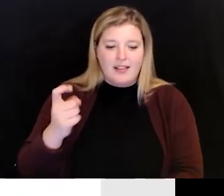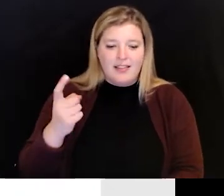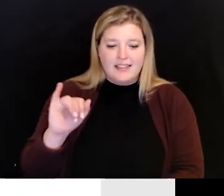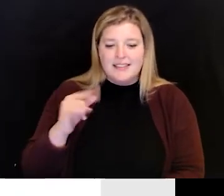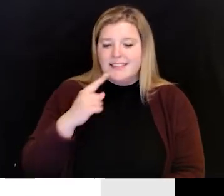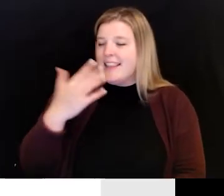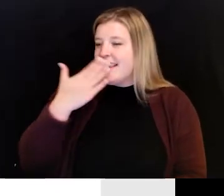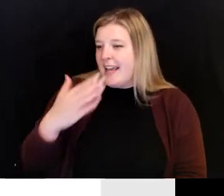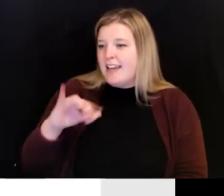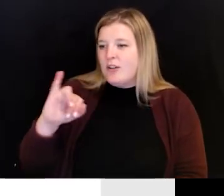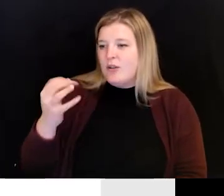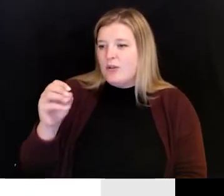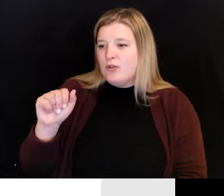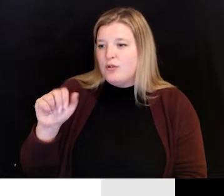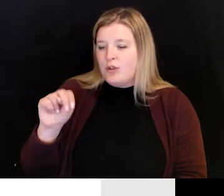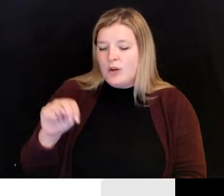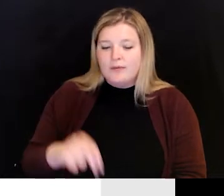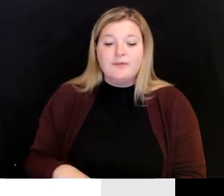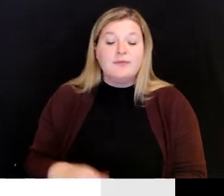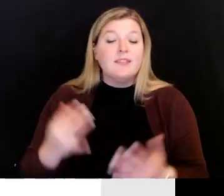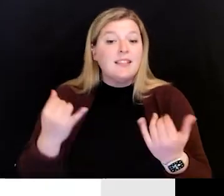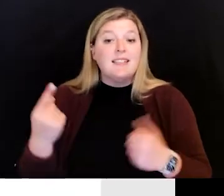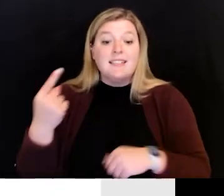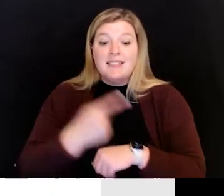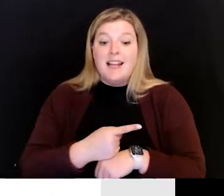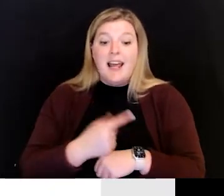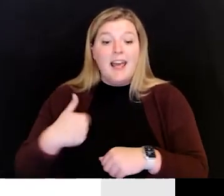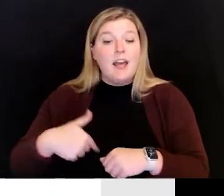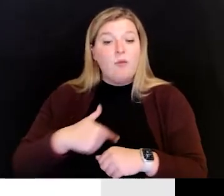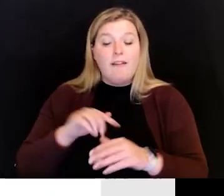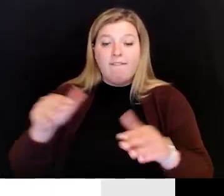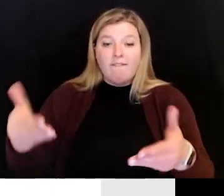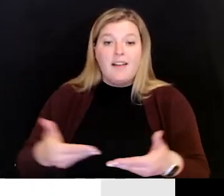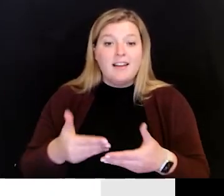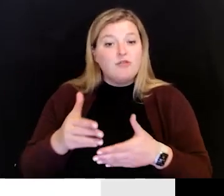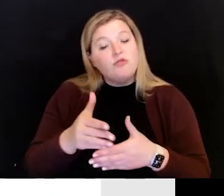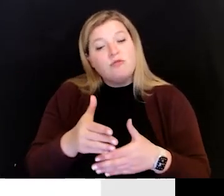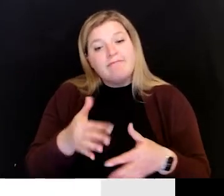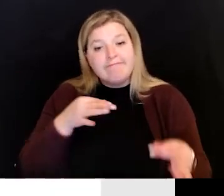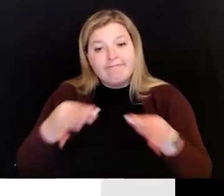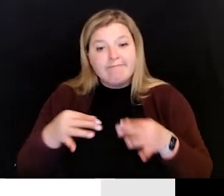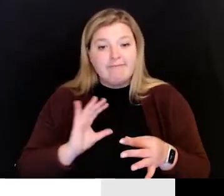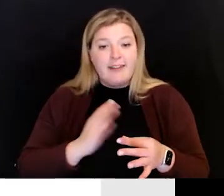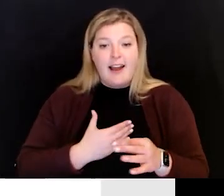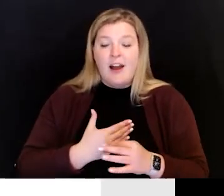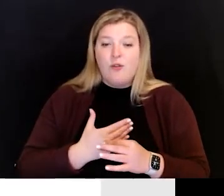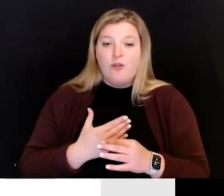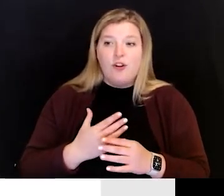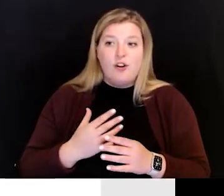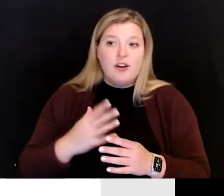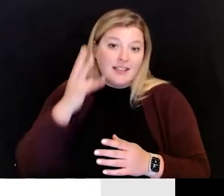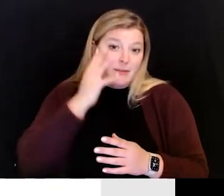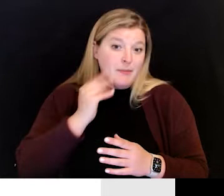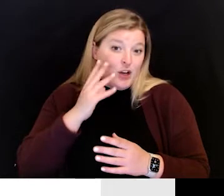So today, we were invited to share with everybody our journey of implementing the WCAG 2.1 standards